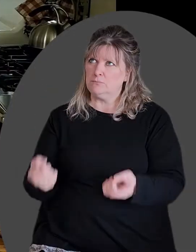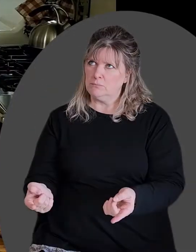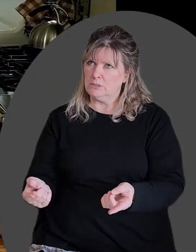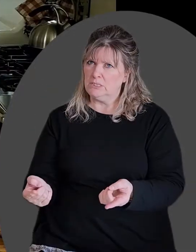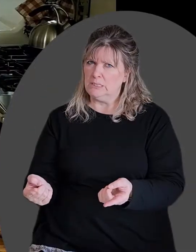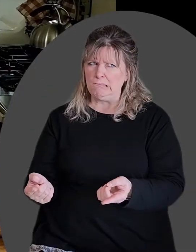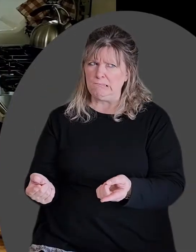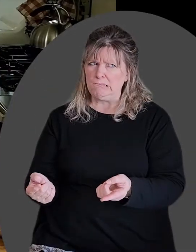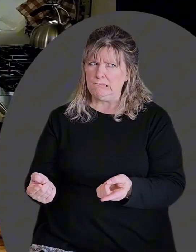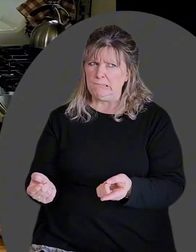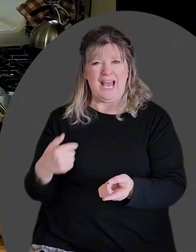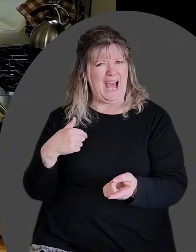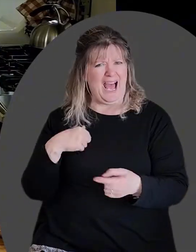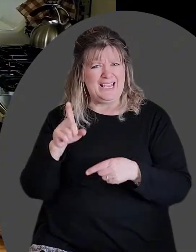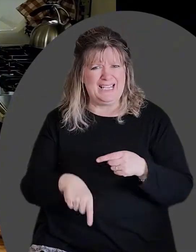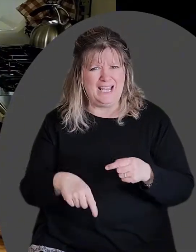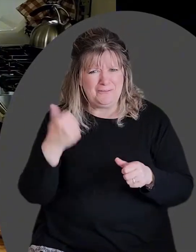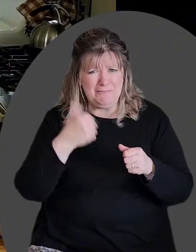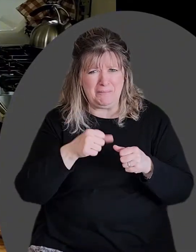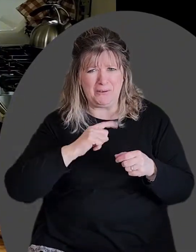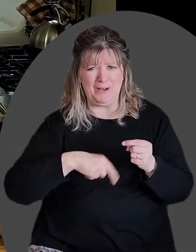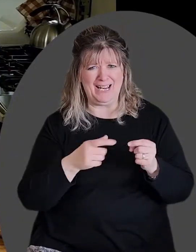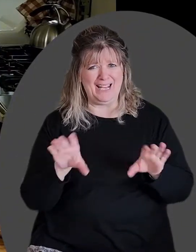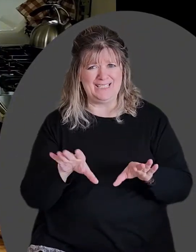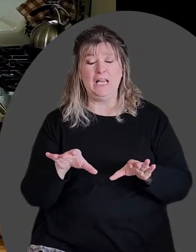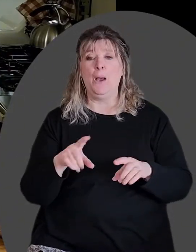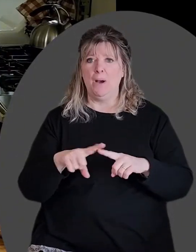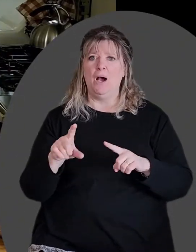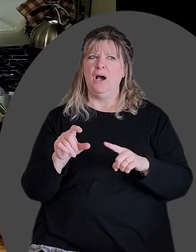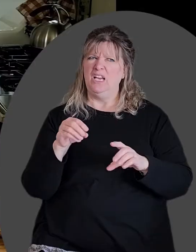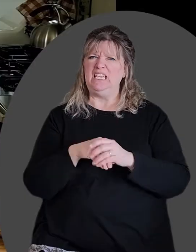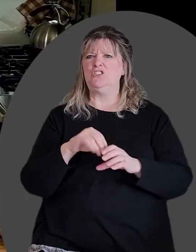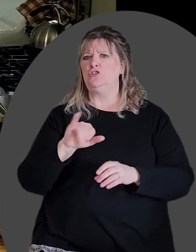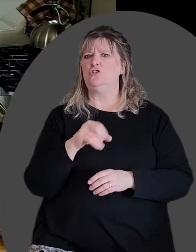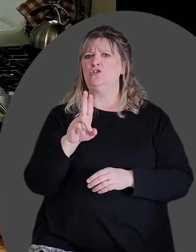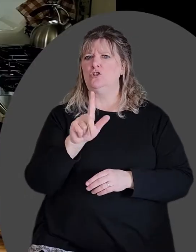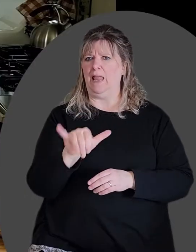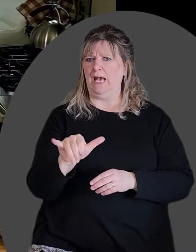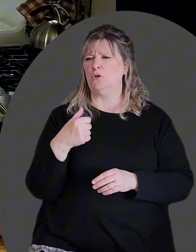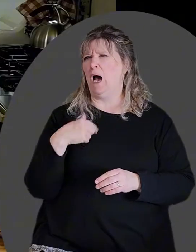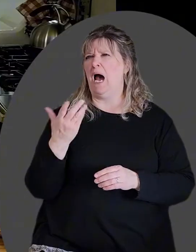I actually can't remember when I did these but it was in July so I'll put the date